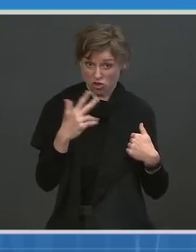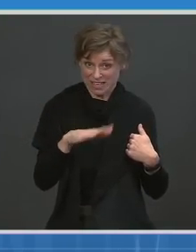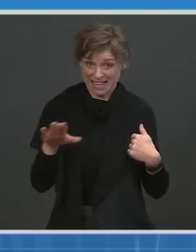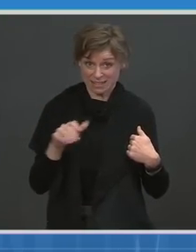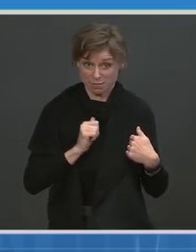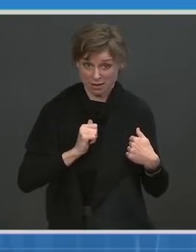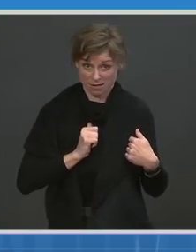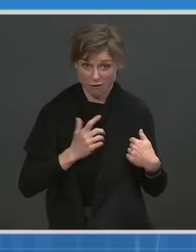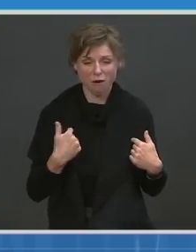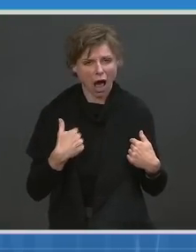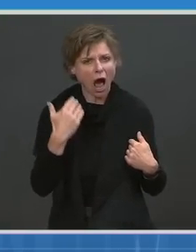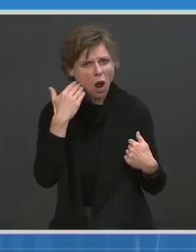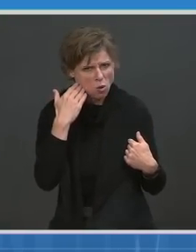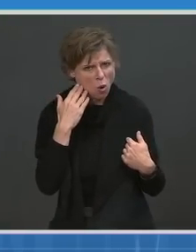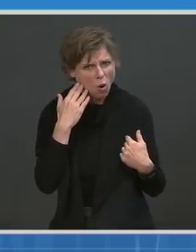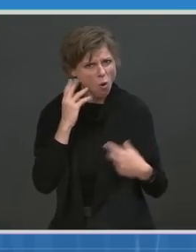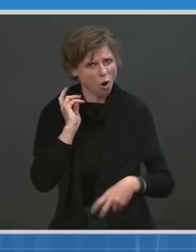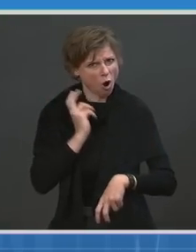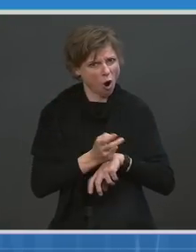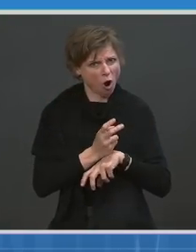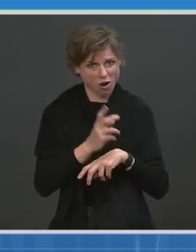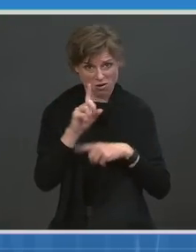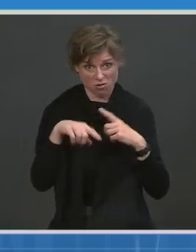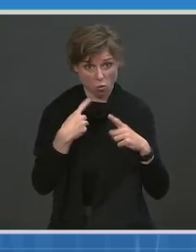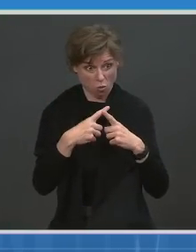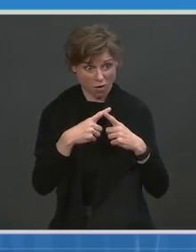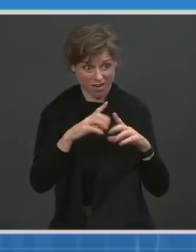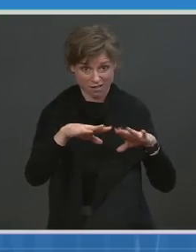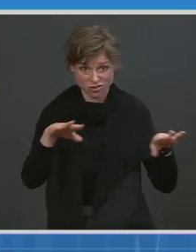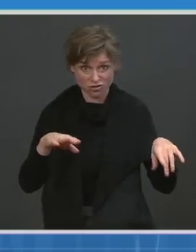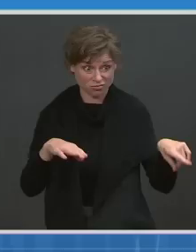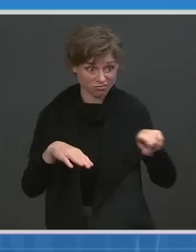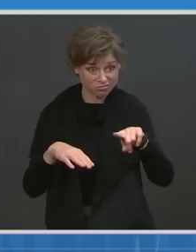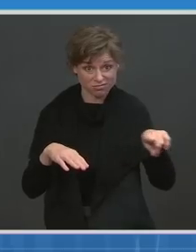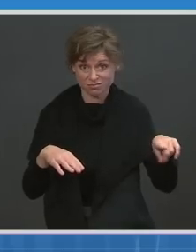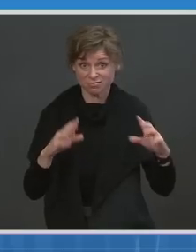the difficulties that arise for our children -- and parents and caregivers --